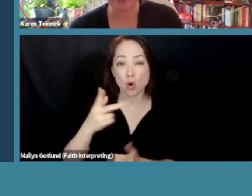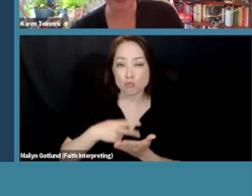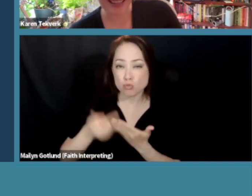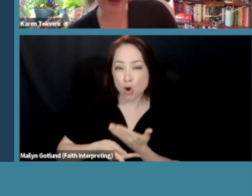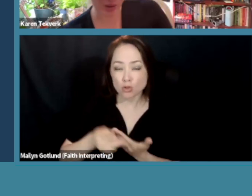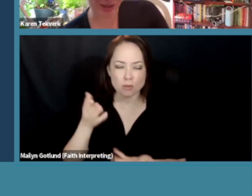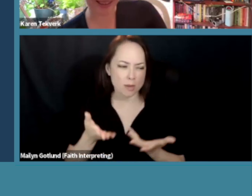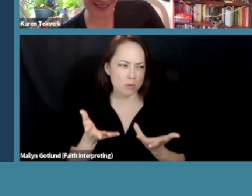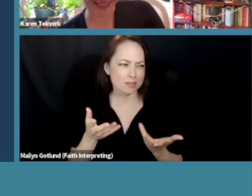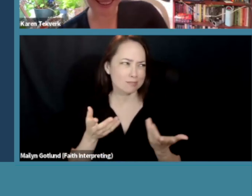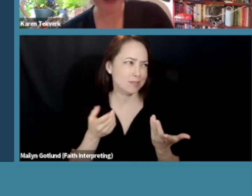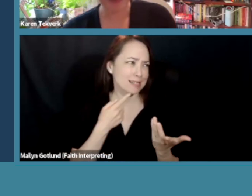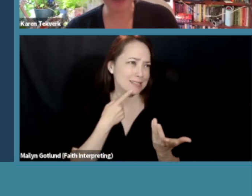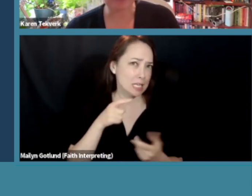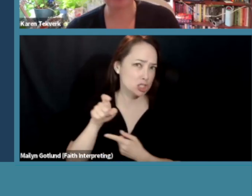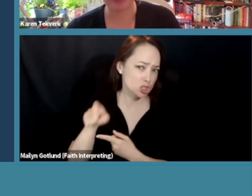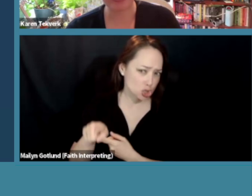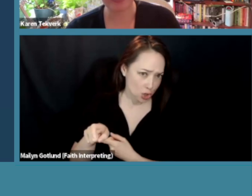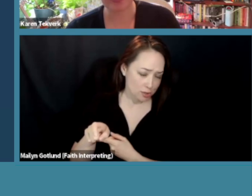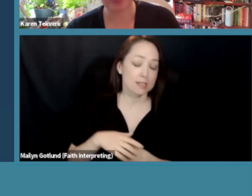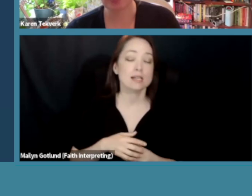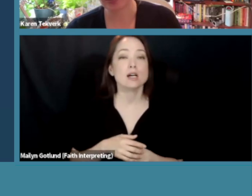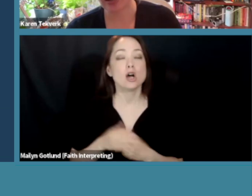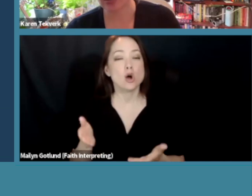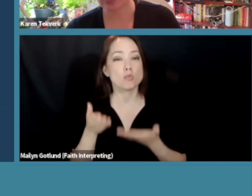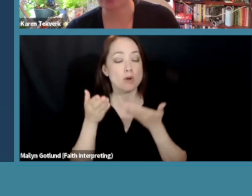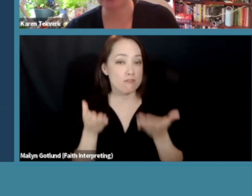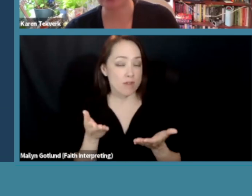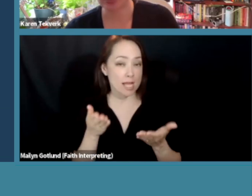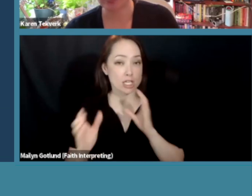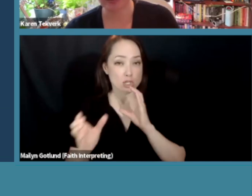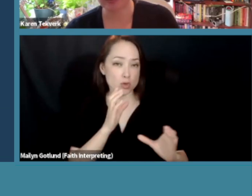I'm going to say should consider, providing communications accommodations